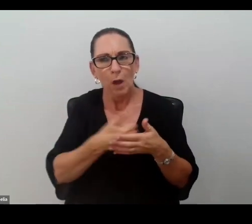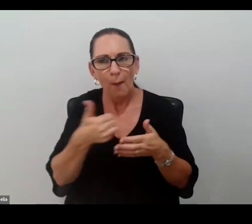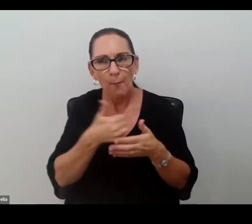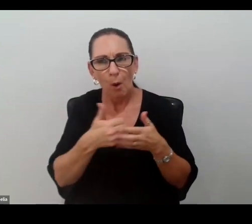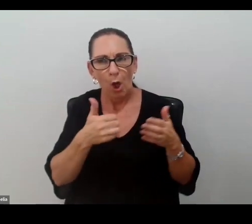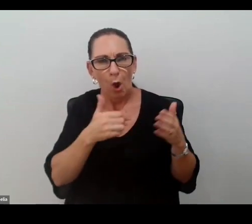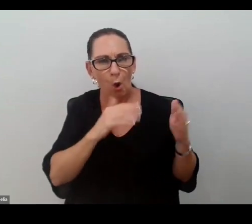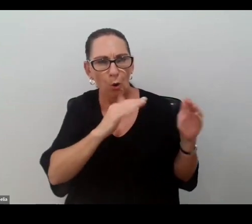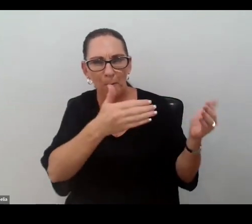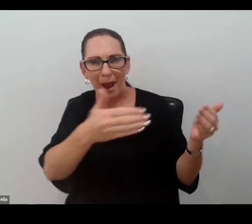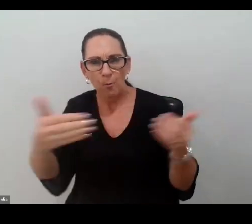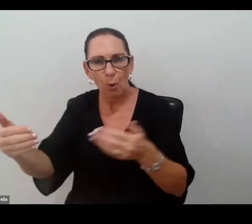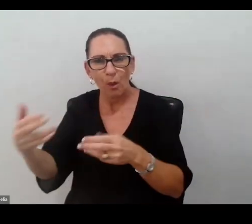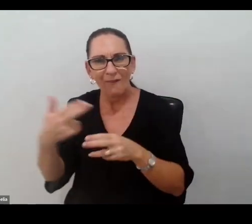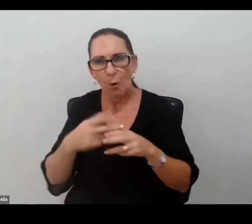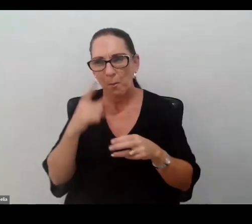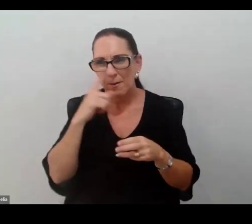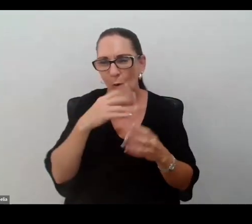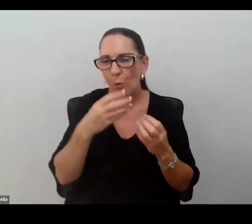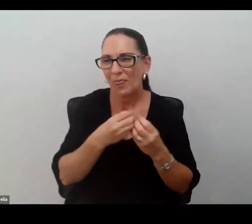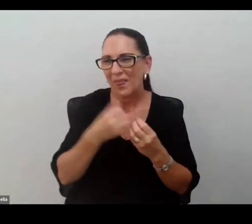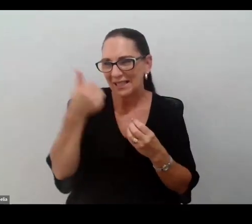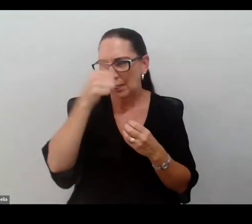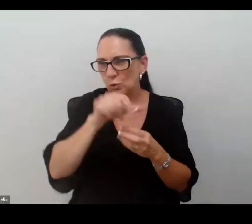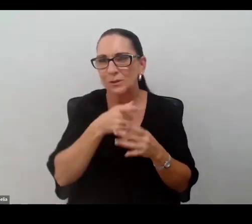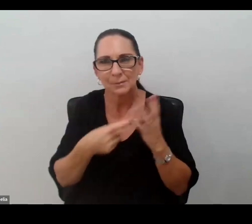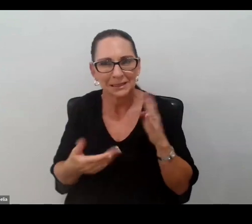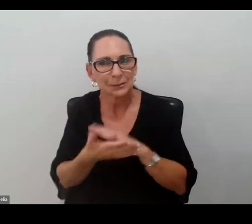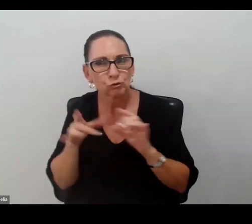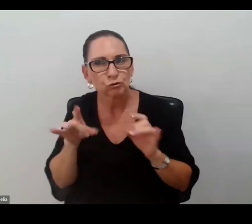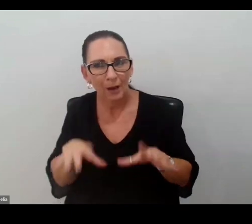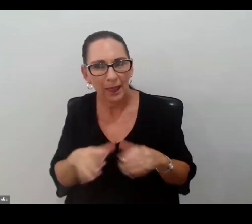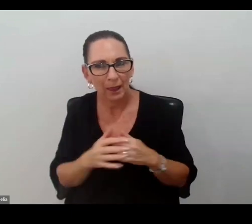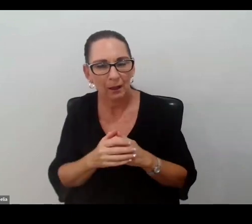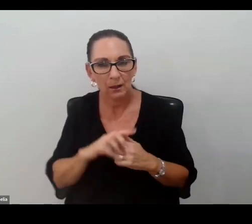people with intellectual disability. There is a need for agreement on definitions of